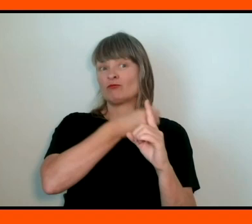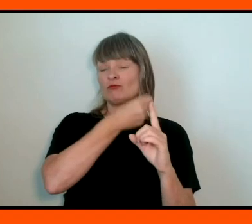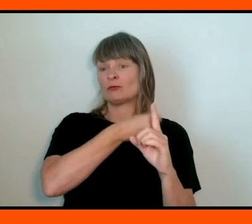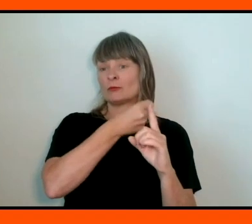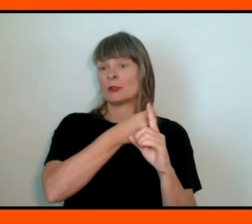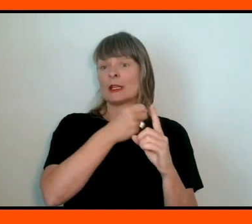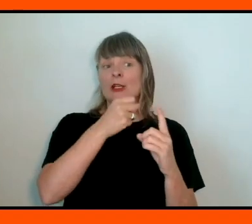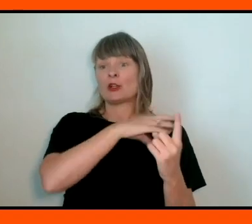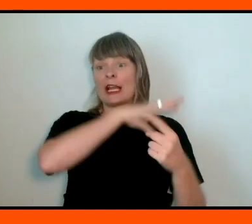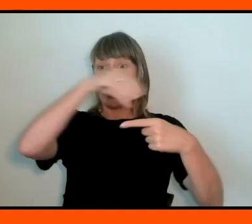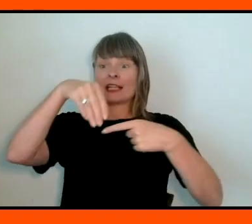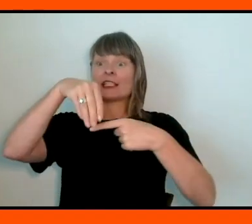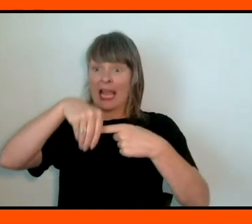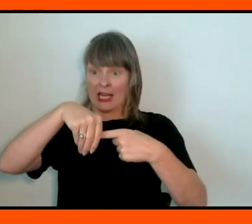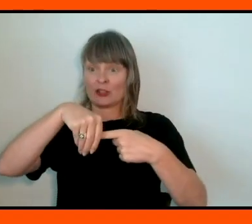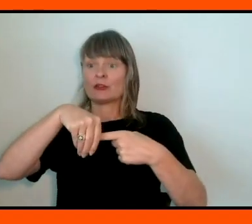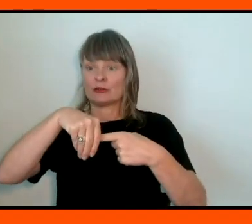to provide attachments within the consultation hub,